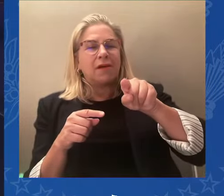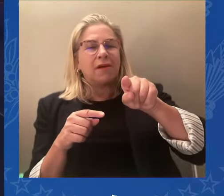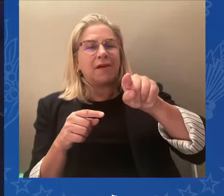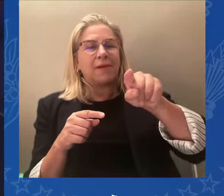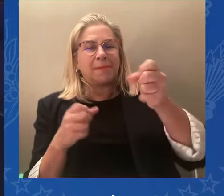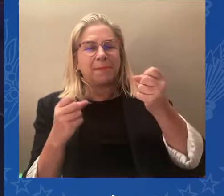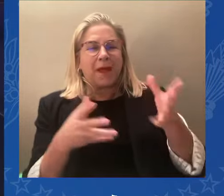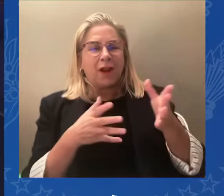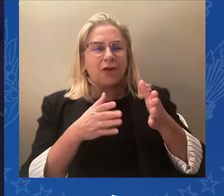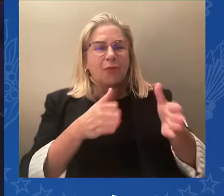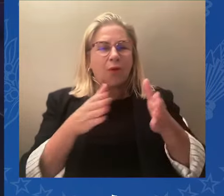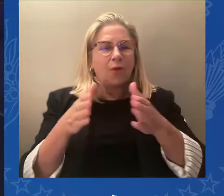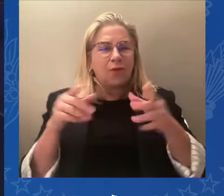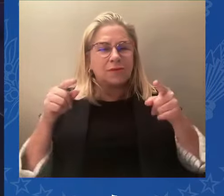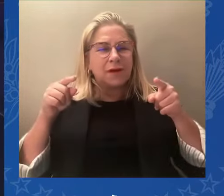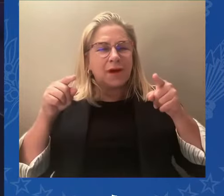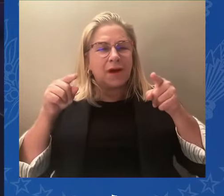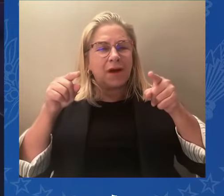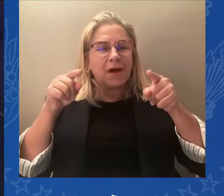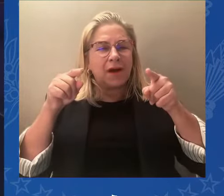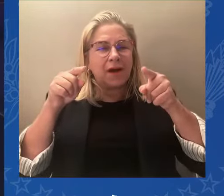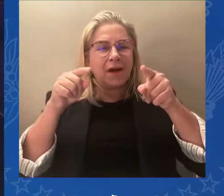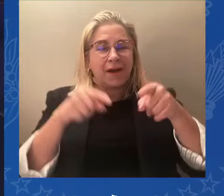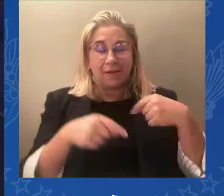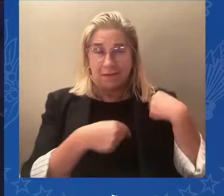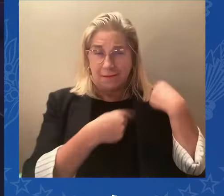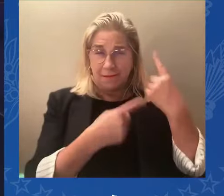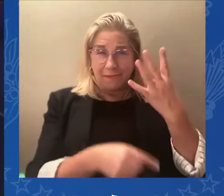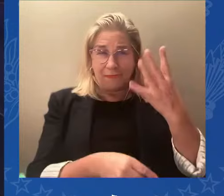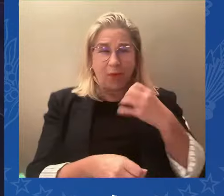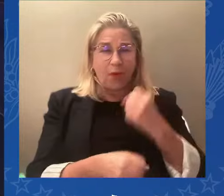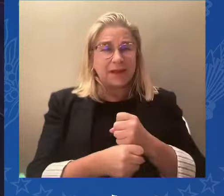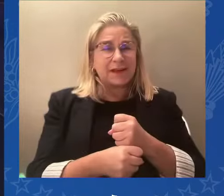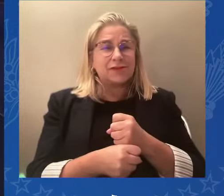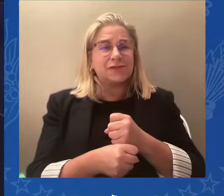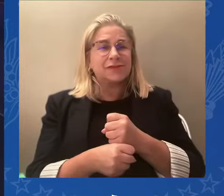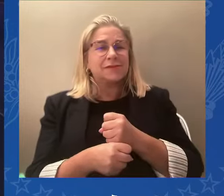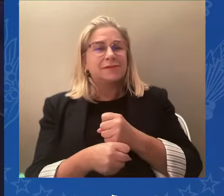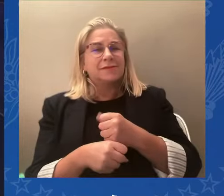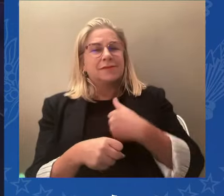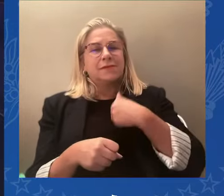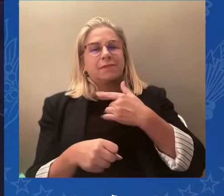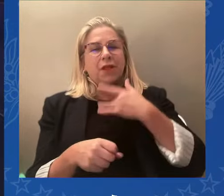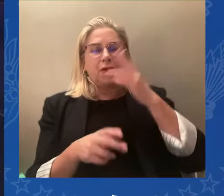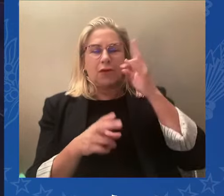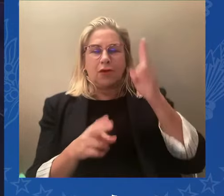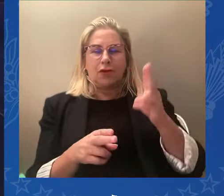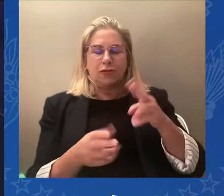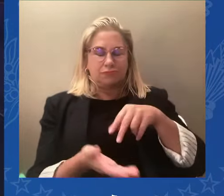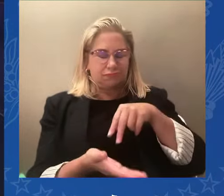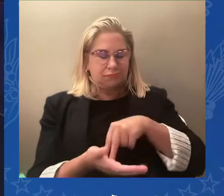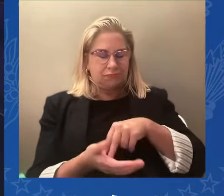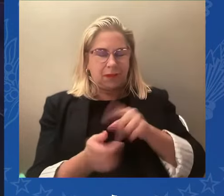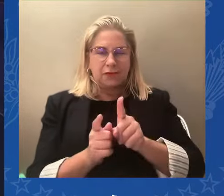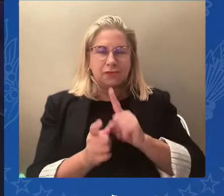who has helped us lead to the horizon of freedom, a journey where character in public life